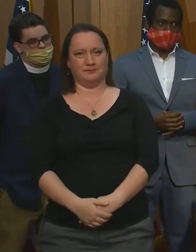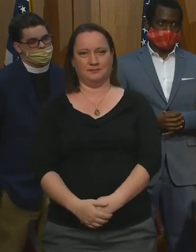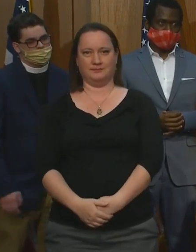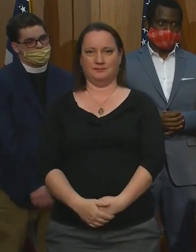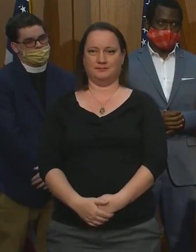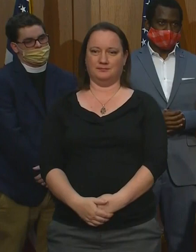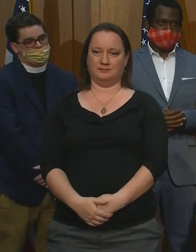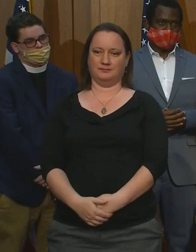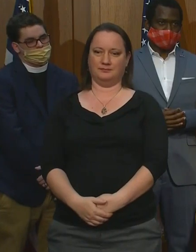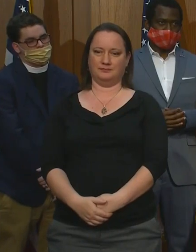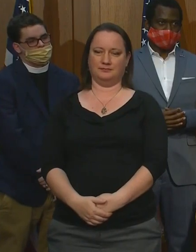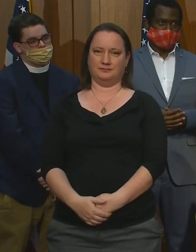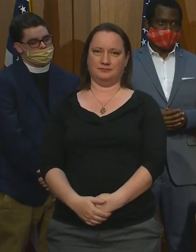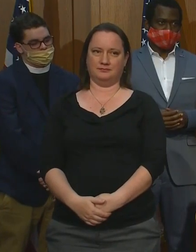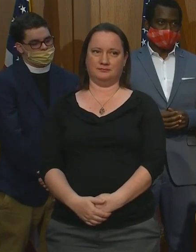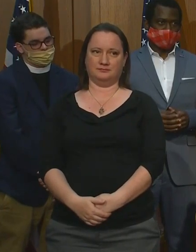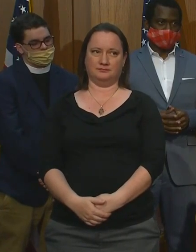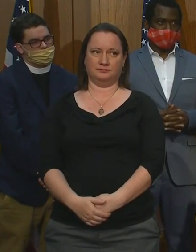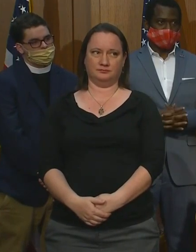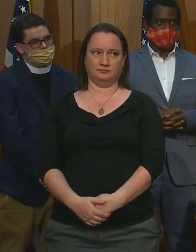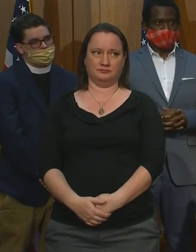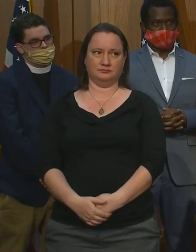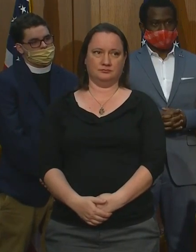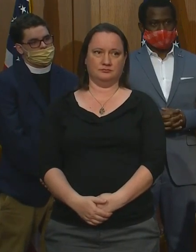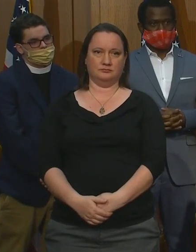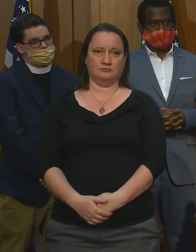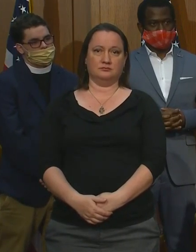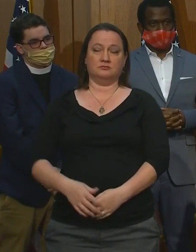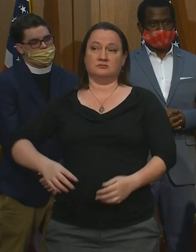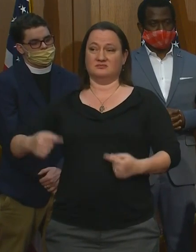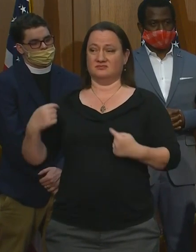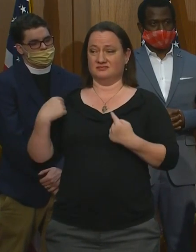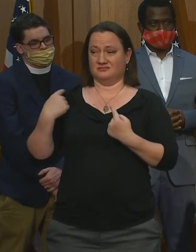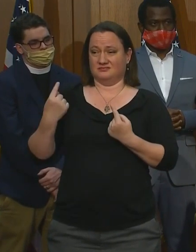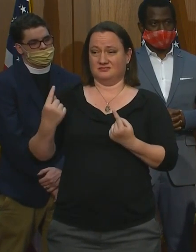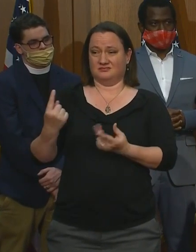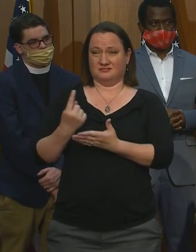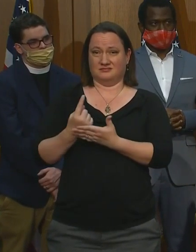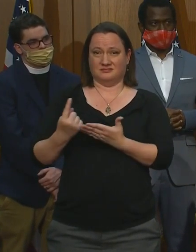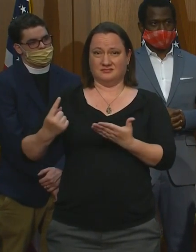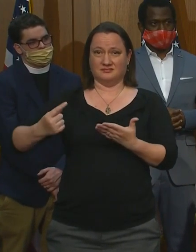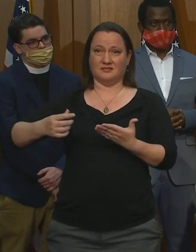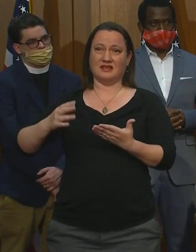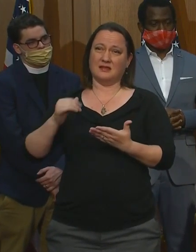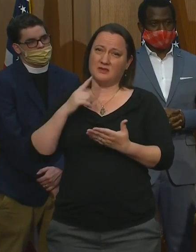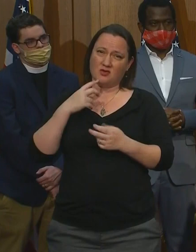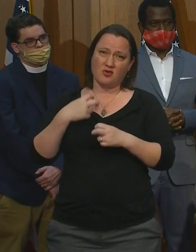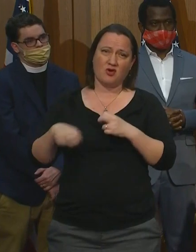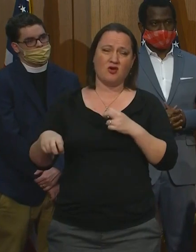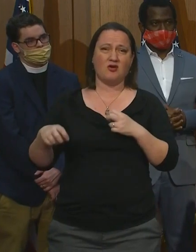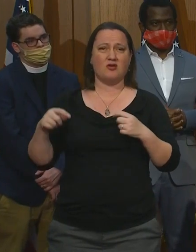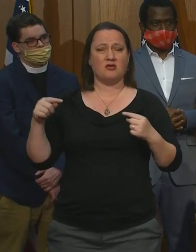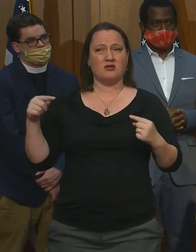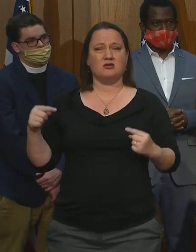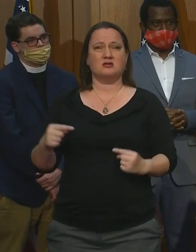THANK YOU GOVERNOR FOR THE LEADERSHIP. THESE PAST FEW DAYS